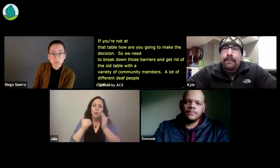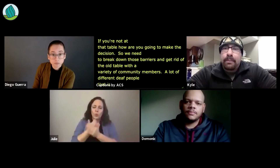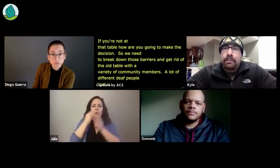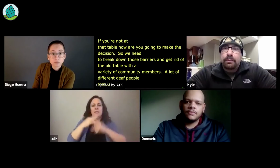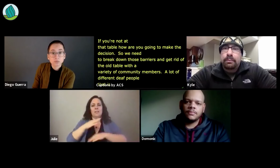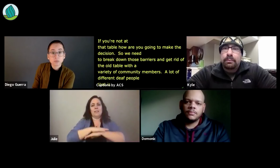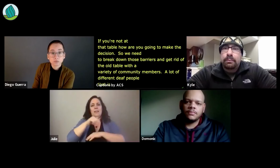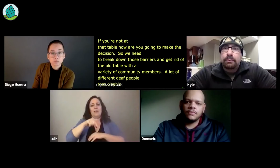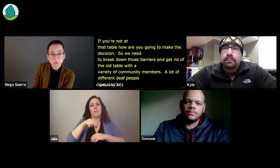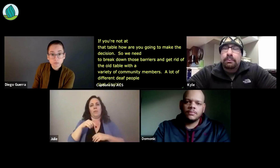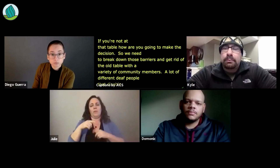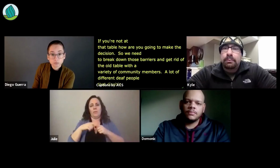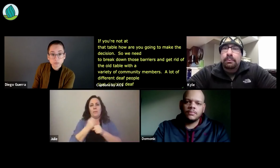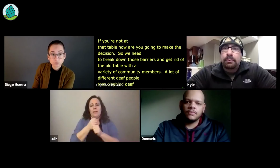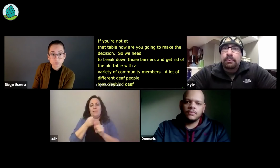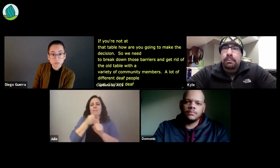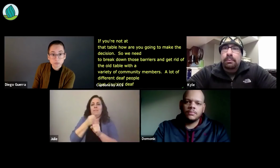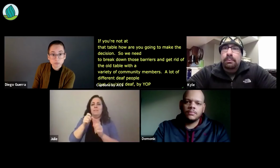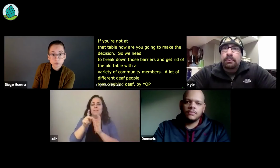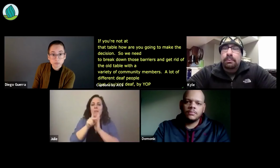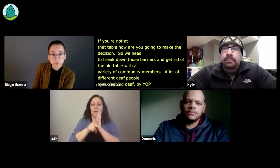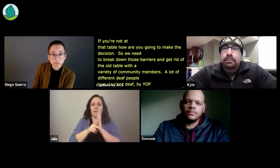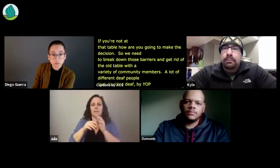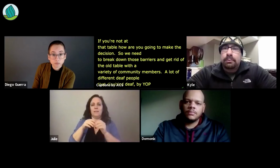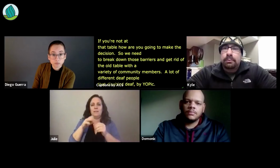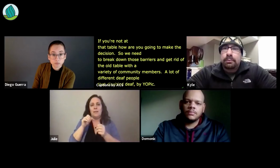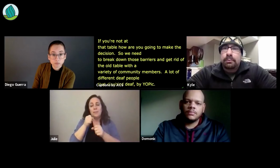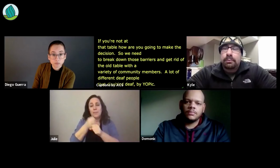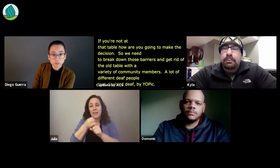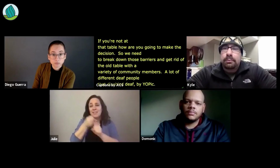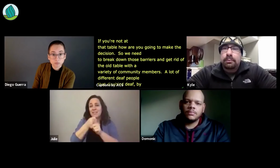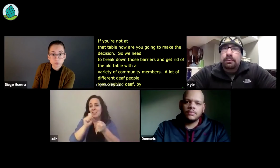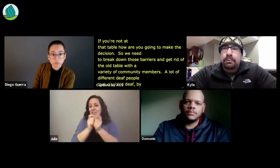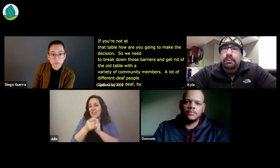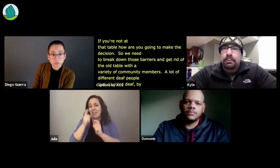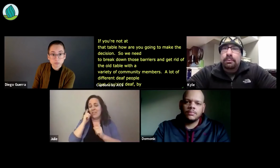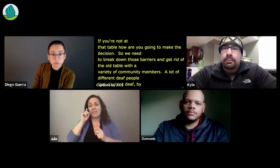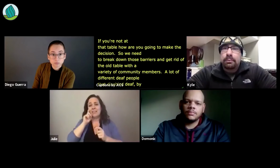Have a new table for these new decisions that are coming that are really going to impact policy and procedure.